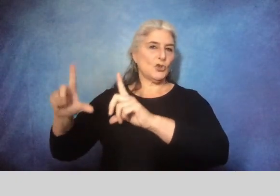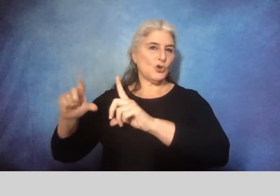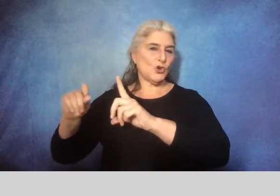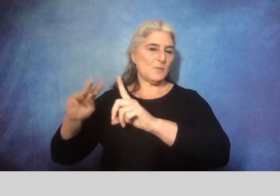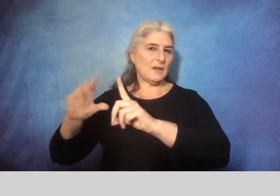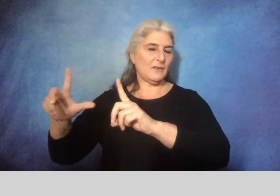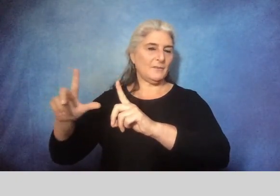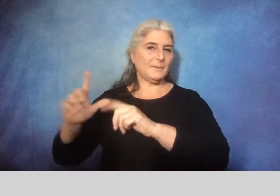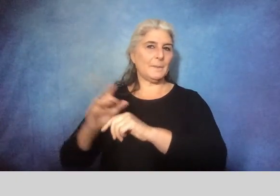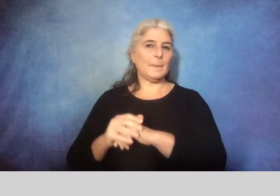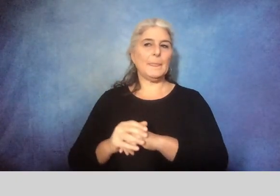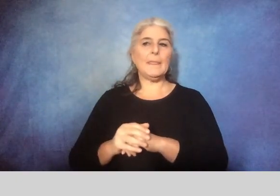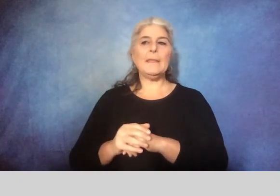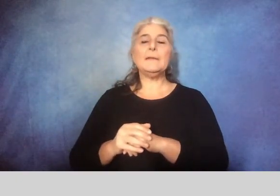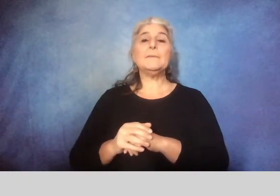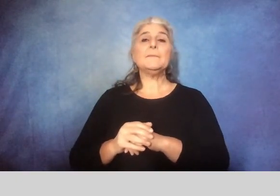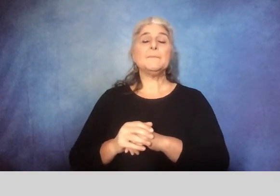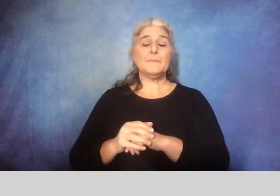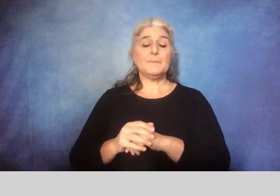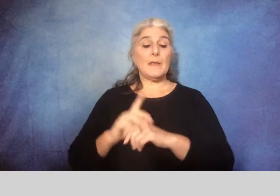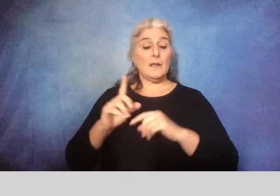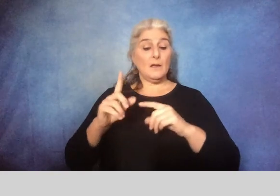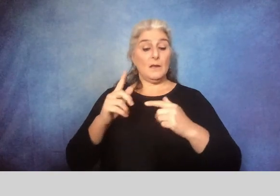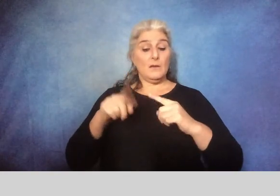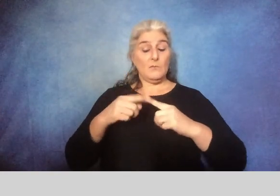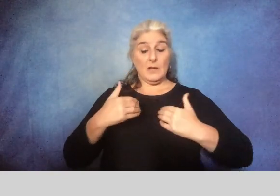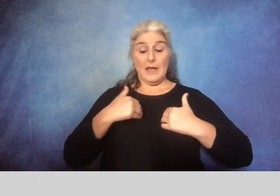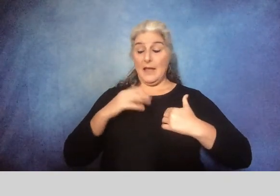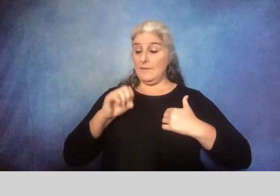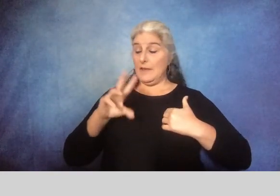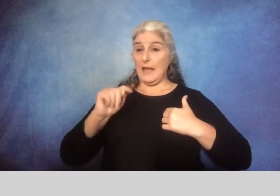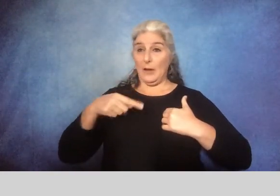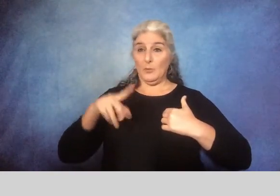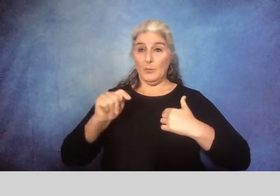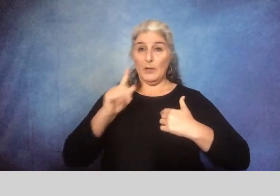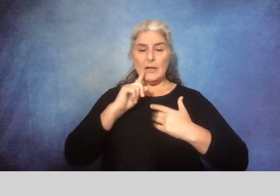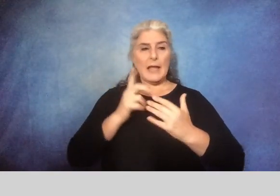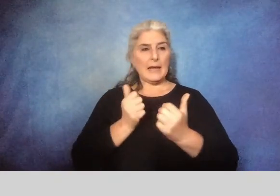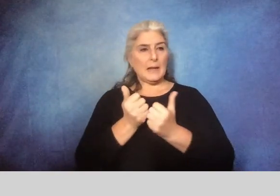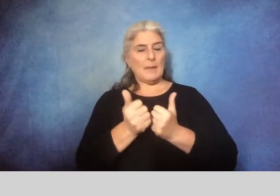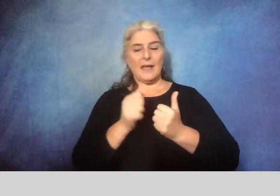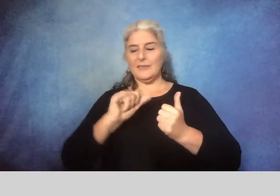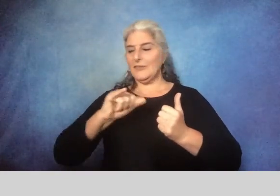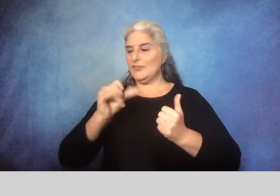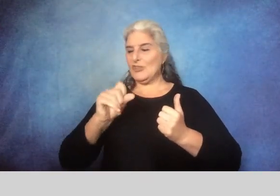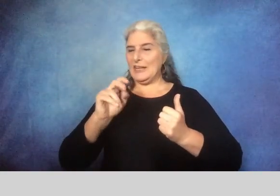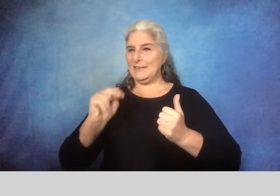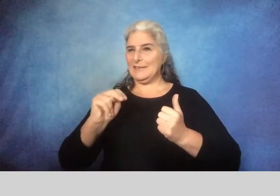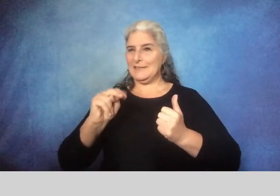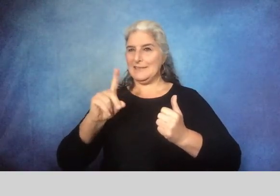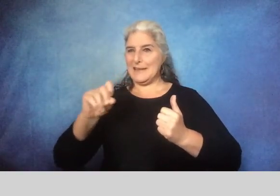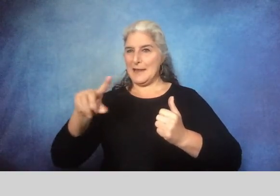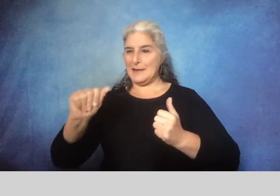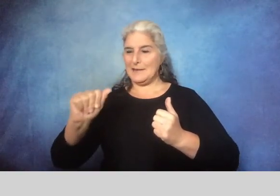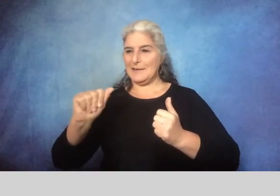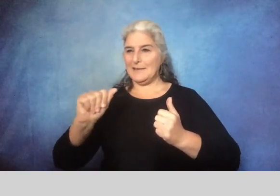Once I have the output and I passed that JSON data and checking the whether the Gutenberg Project